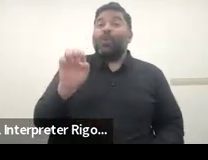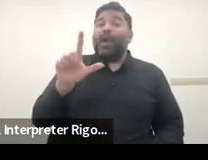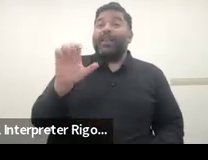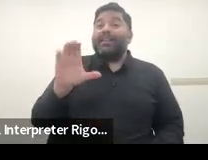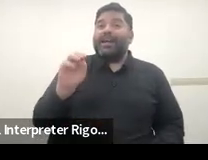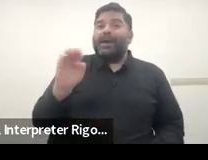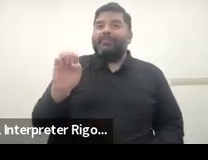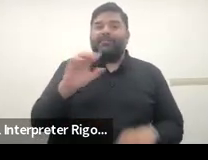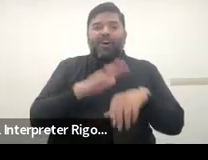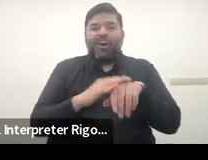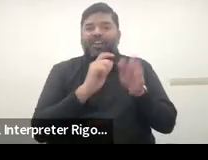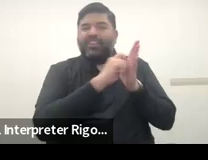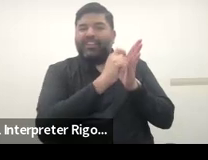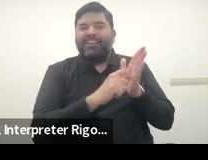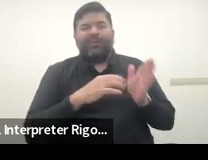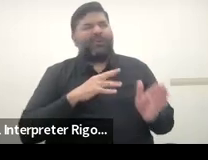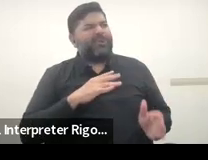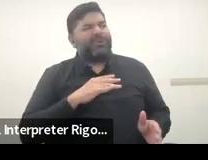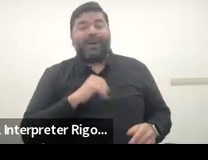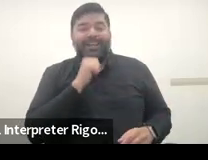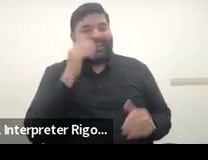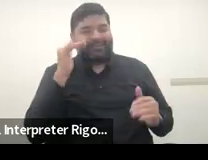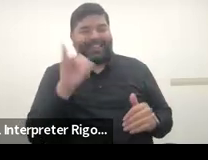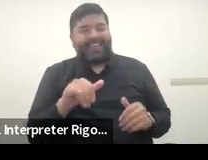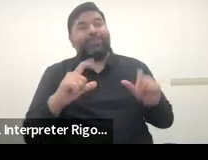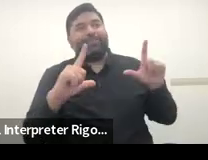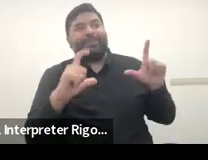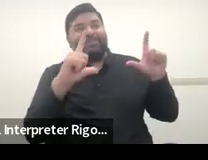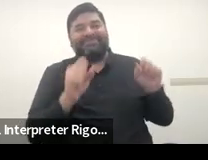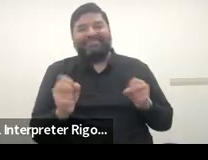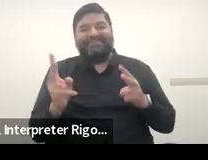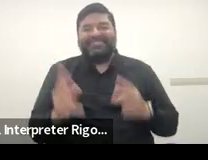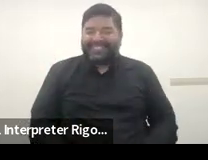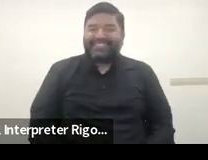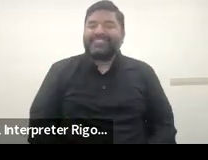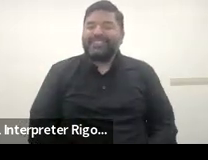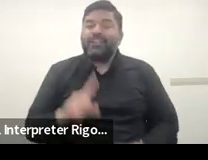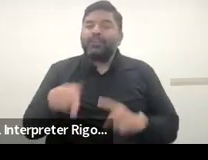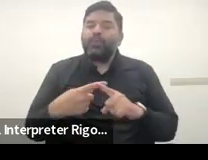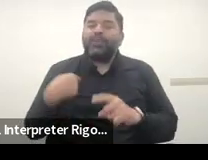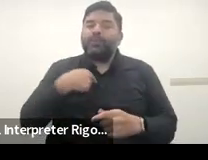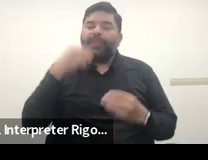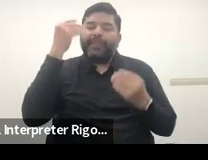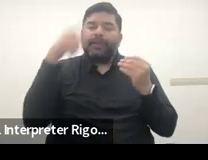definitely topical. I did not expect to see that. So when we think about how Natural Language